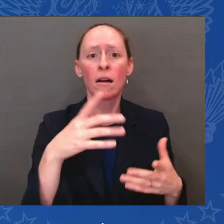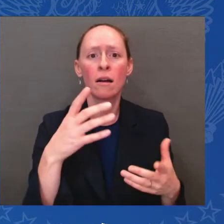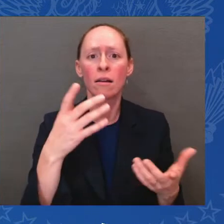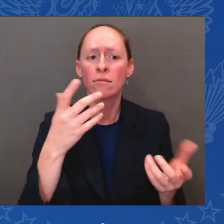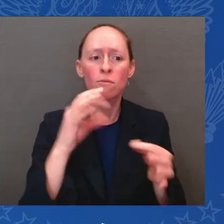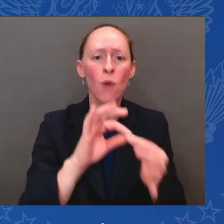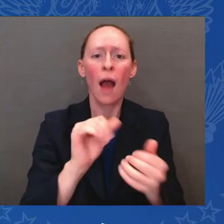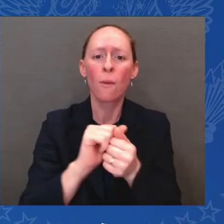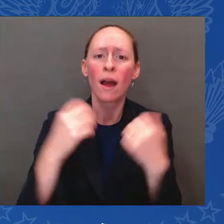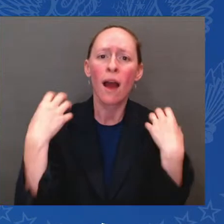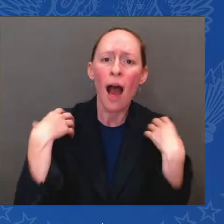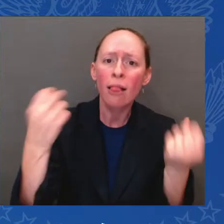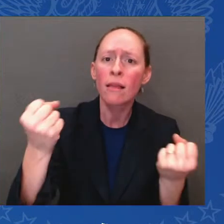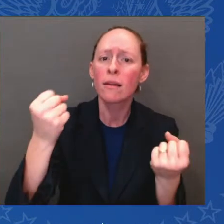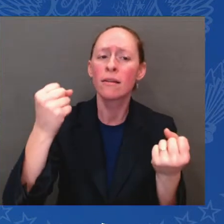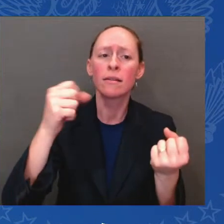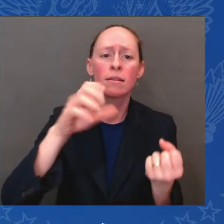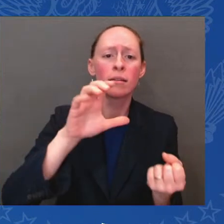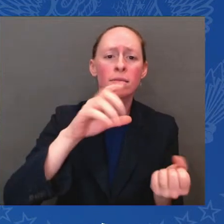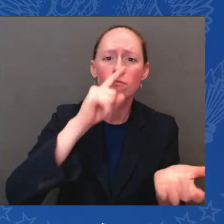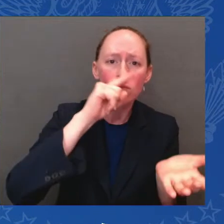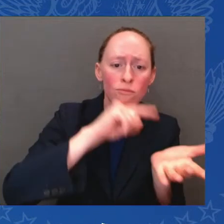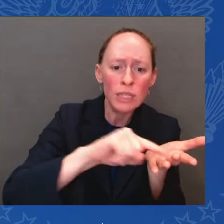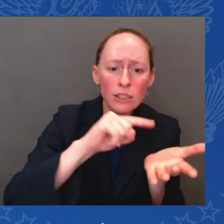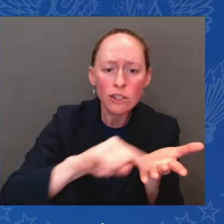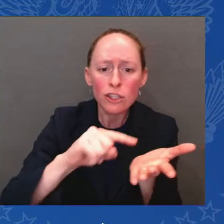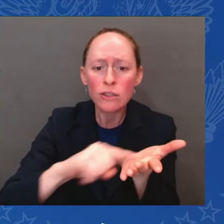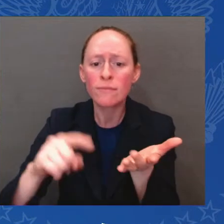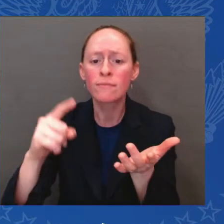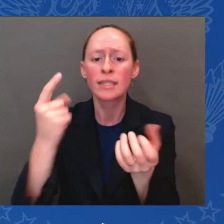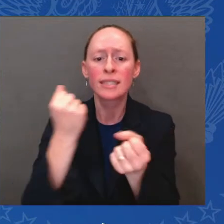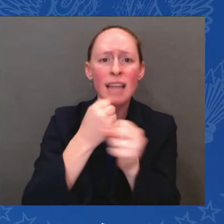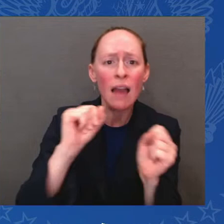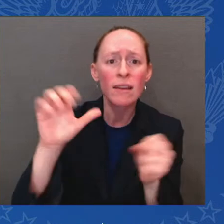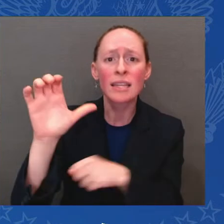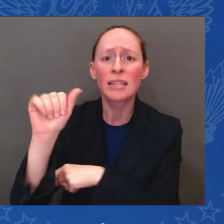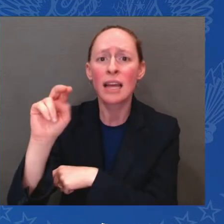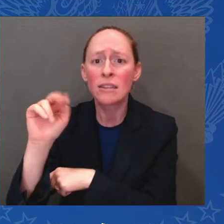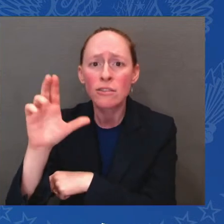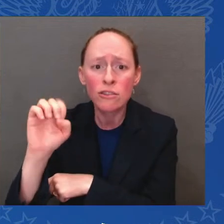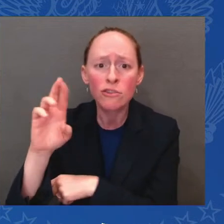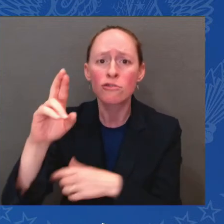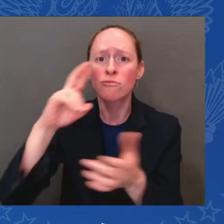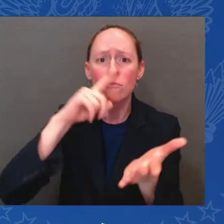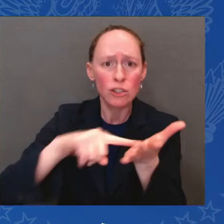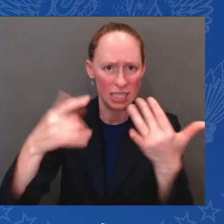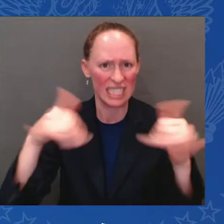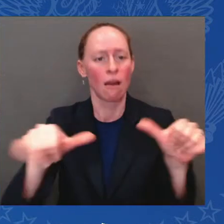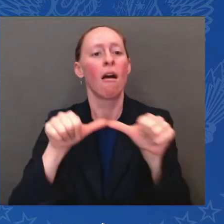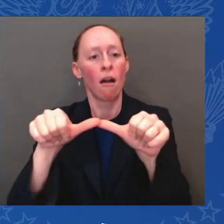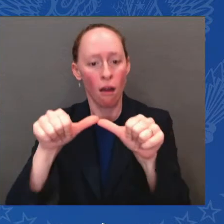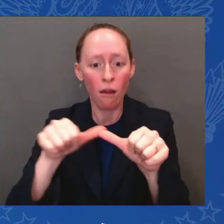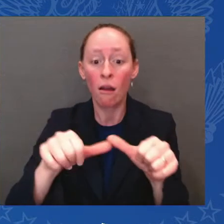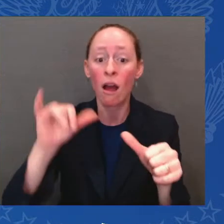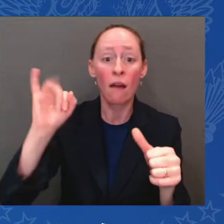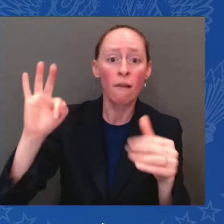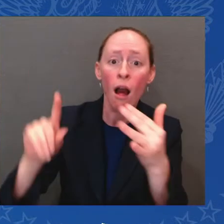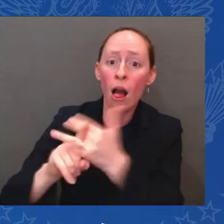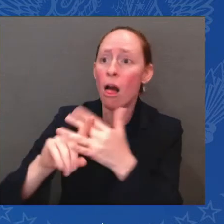devastated by wildfires, superstorms, and droughts. The Social Security Administration will be fully funded,